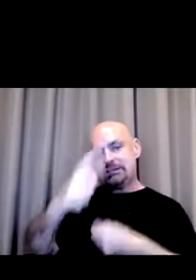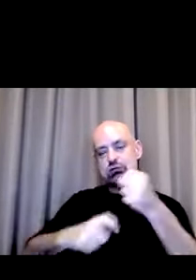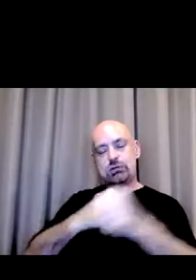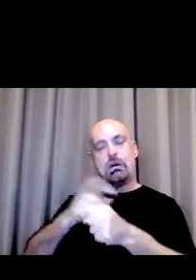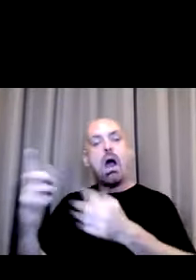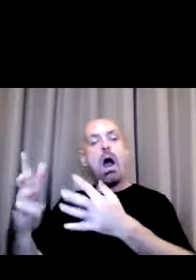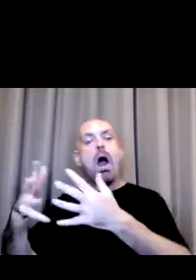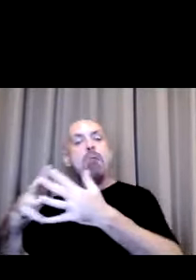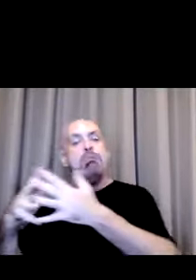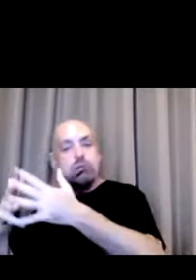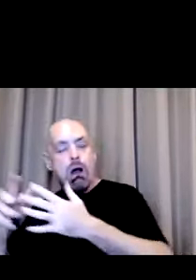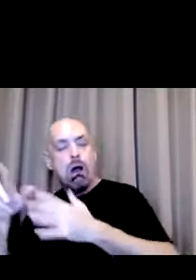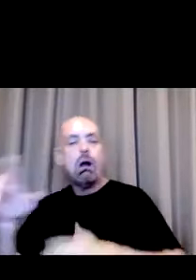after